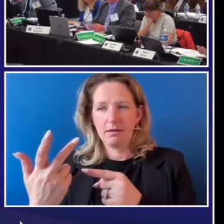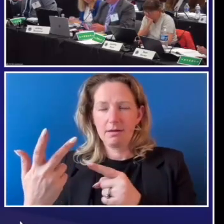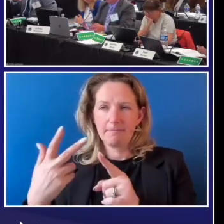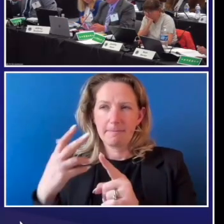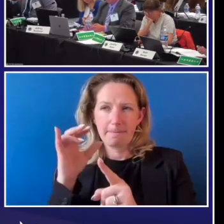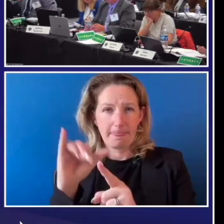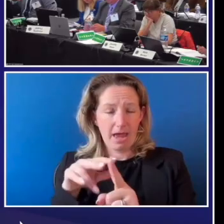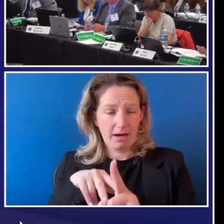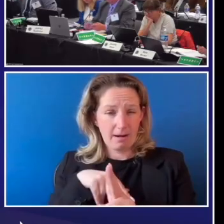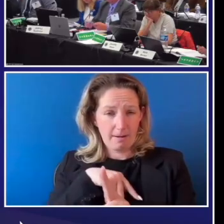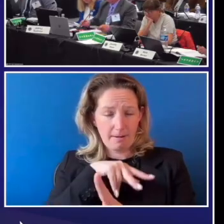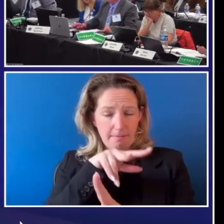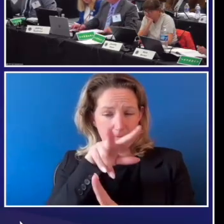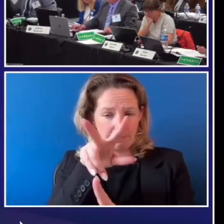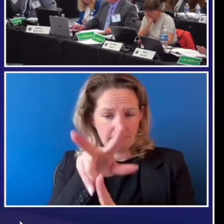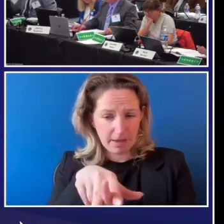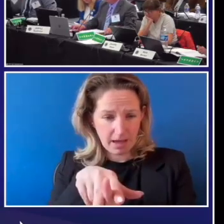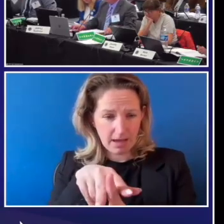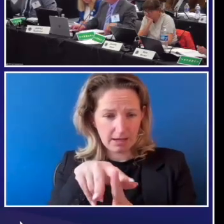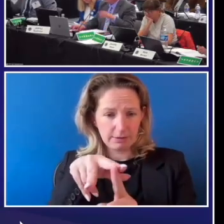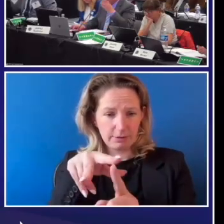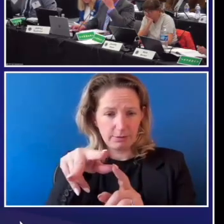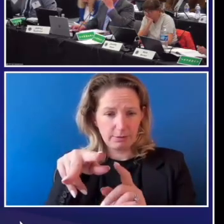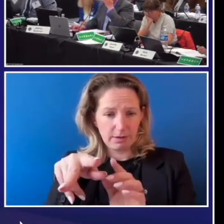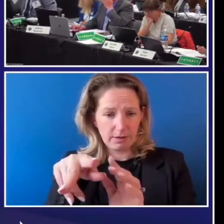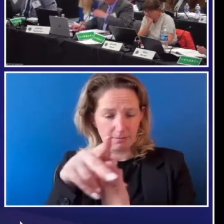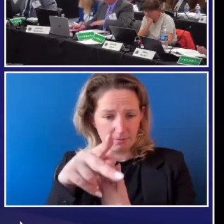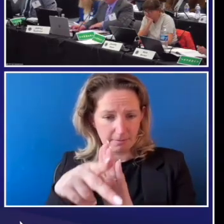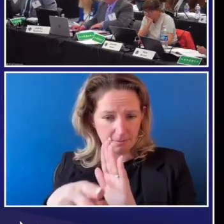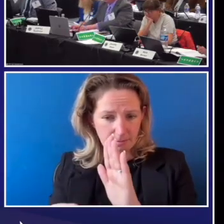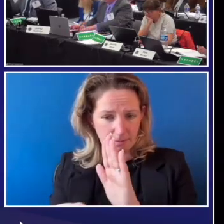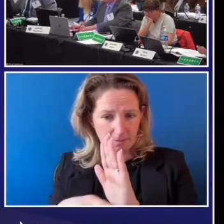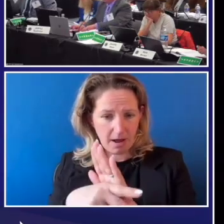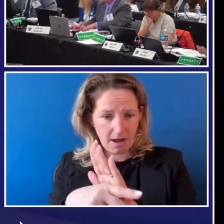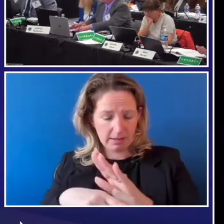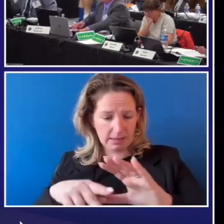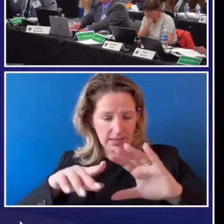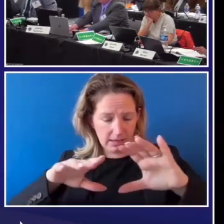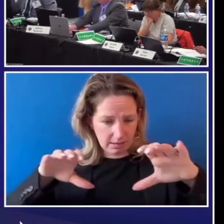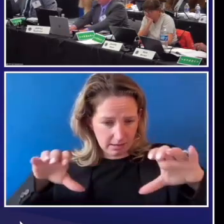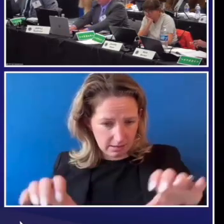making and decision making bodies? And so if you could a little bit more explicitly state what